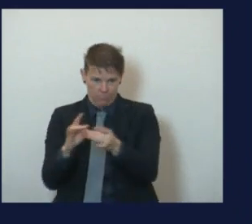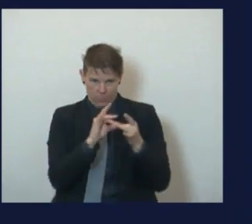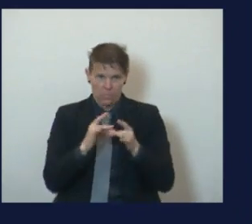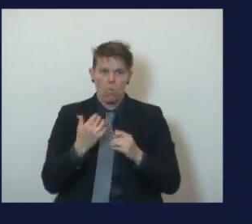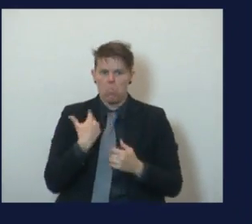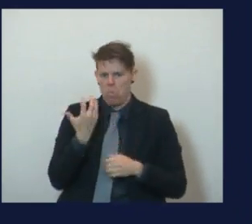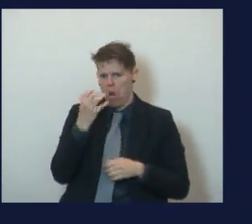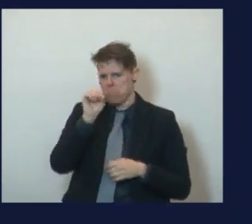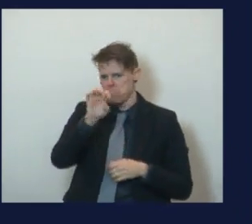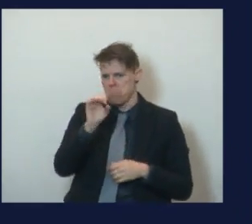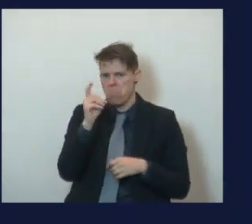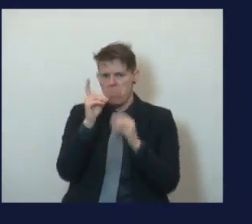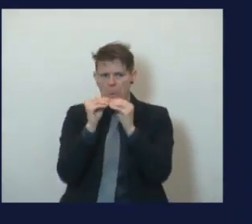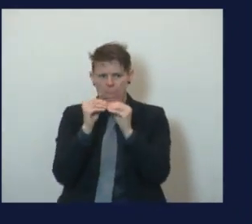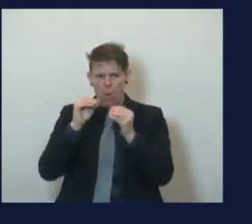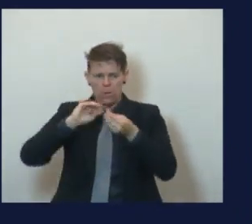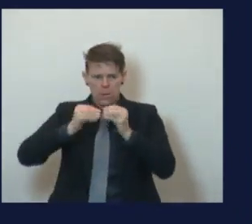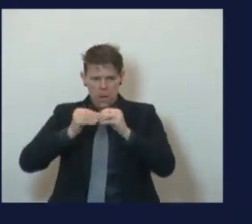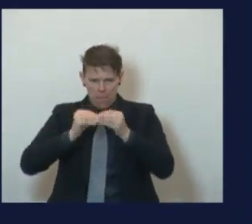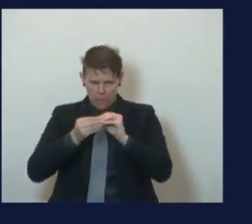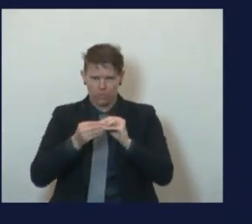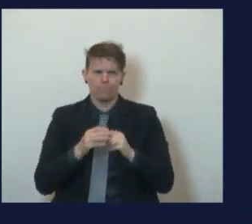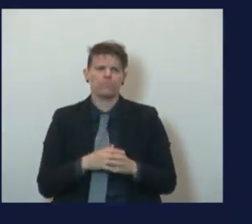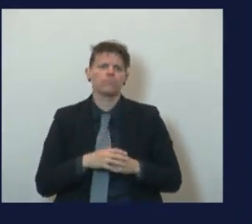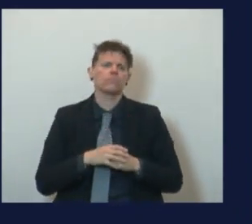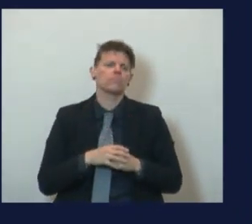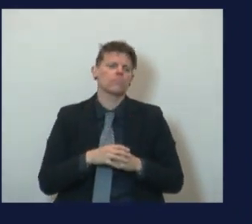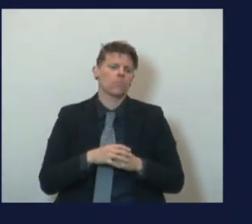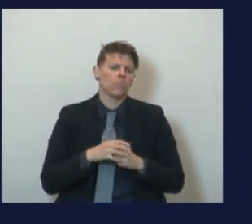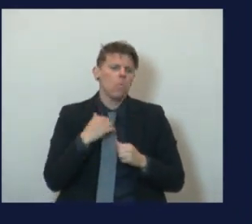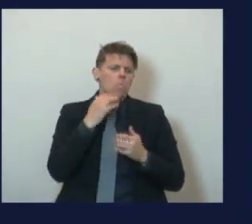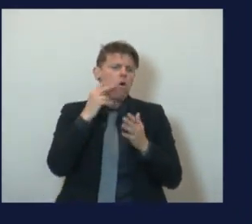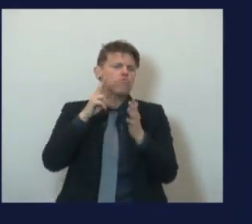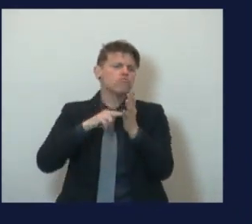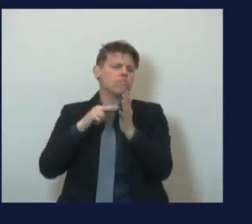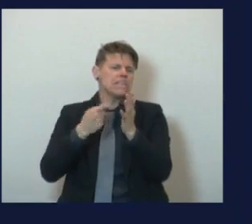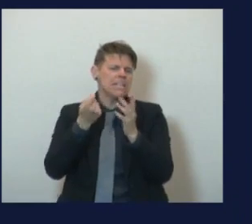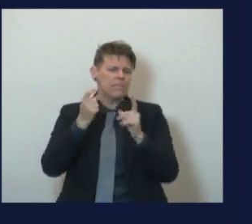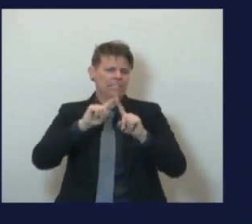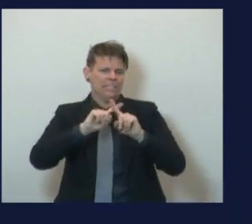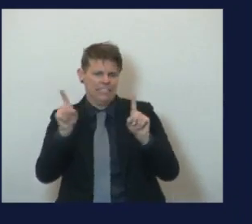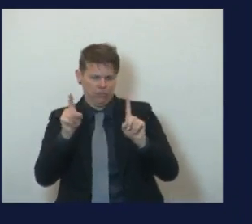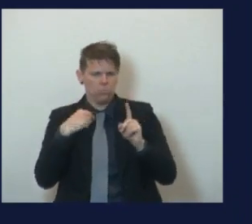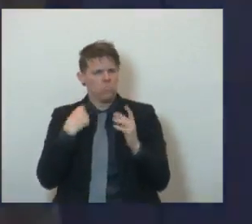I’M GOING TO GIVE THIS NUMBER AND WE’RE GOING TO TALK A LITTLE BIT MORE ABOUT TESTS IN A MINUTE.